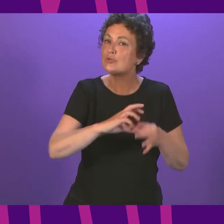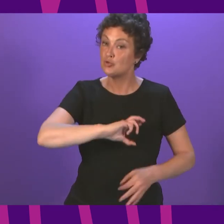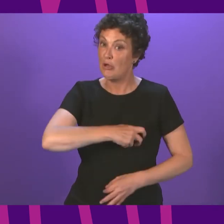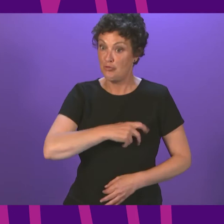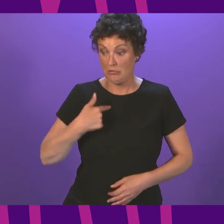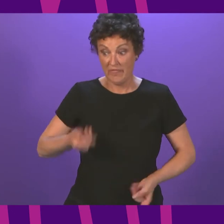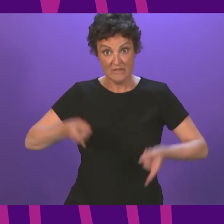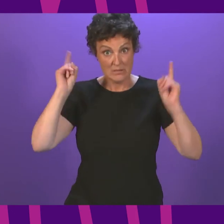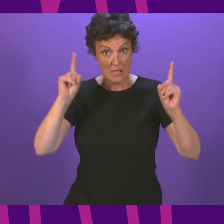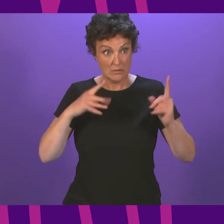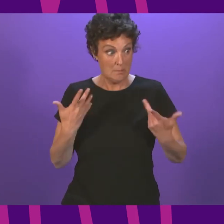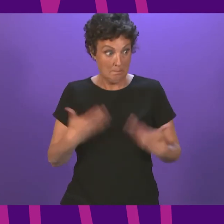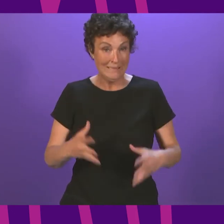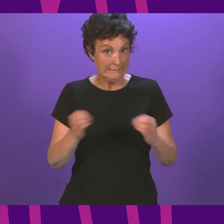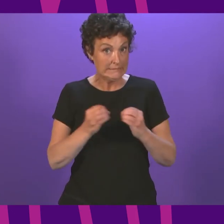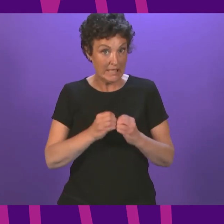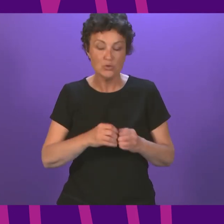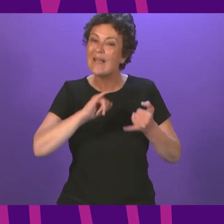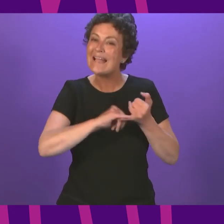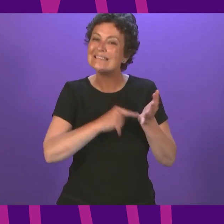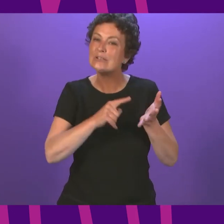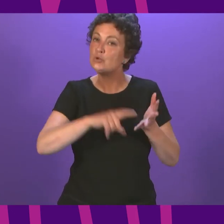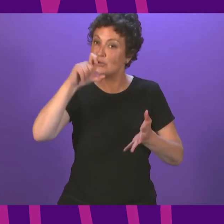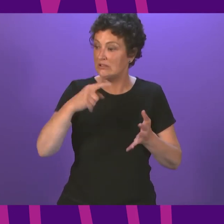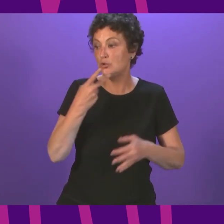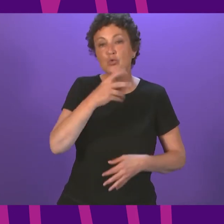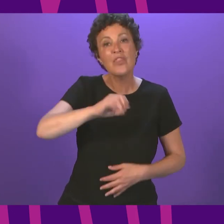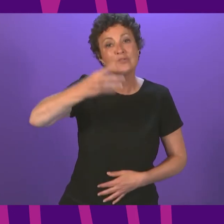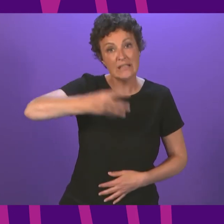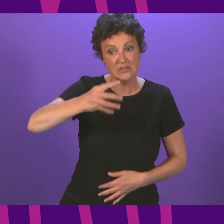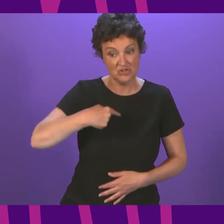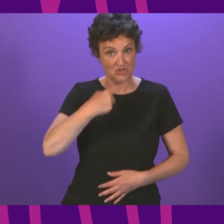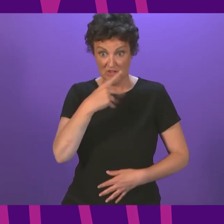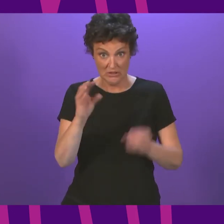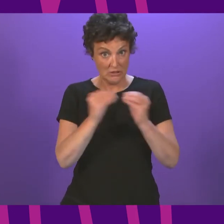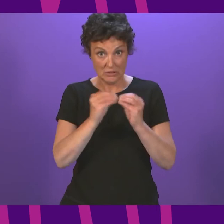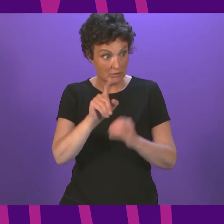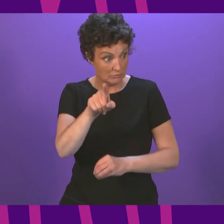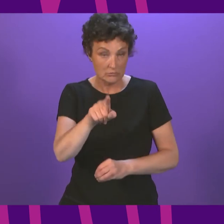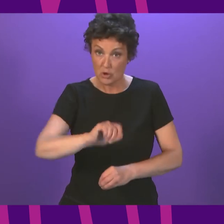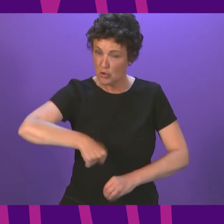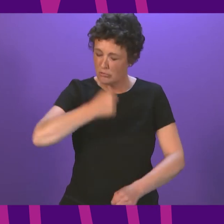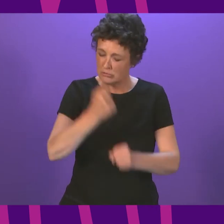in her speech to the Scottish Trades Union Congress in 2019: “The Scottish Government recognises the value of everything the trade union movement